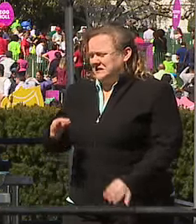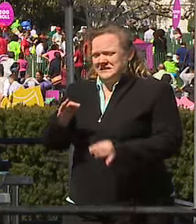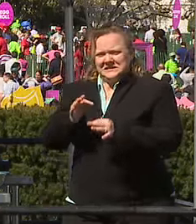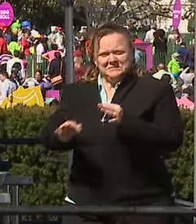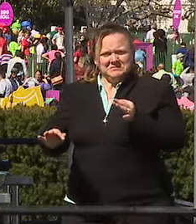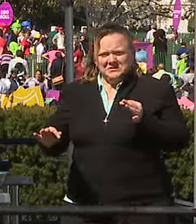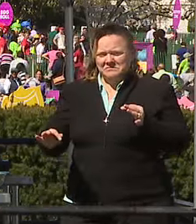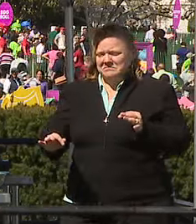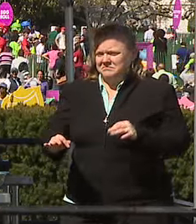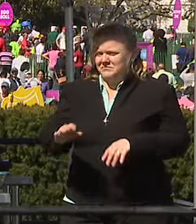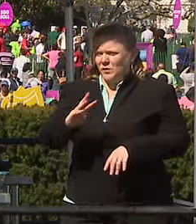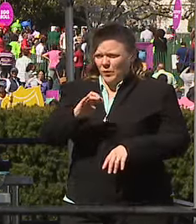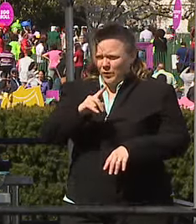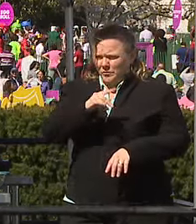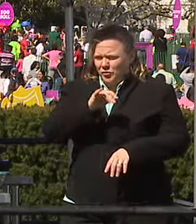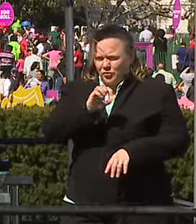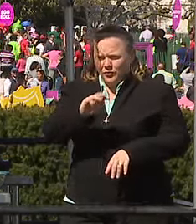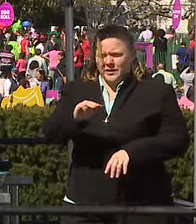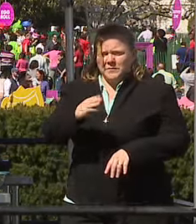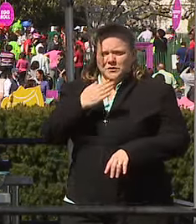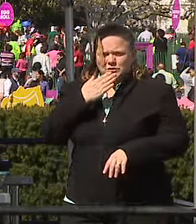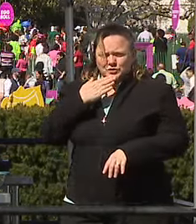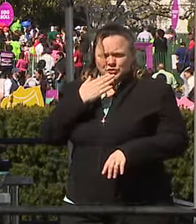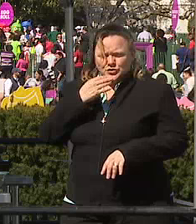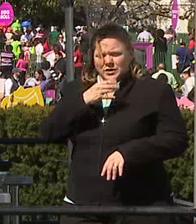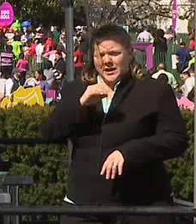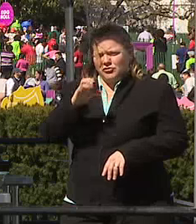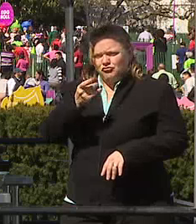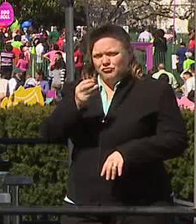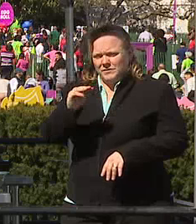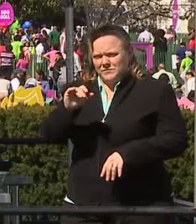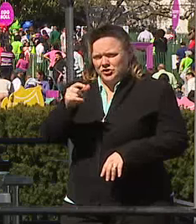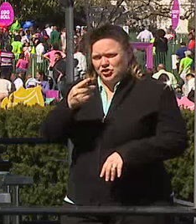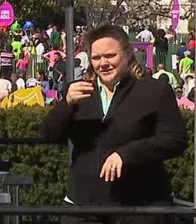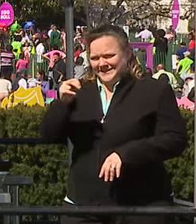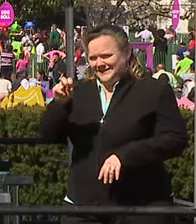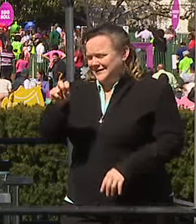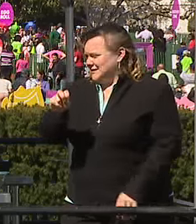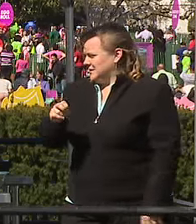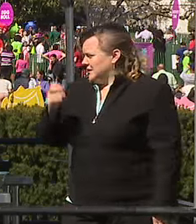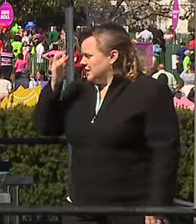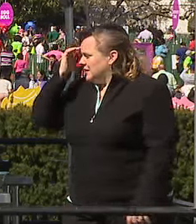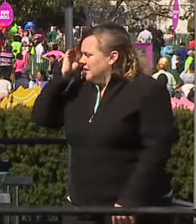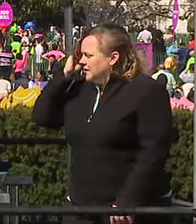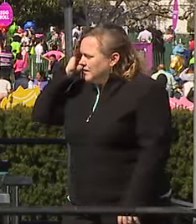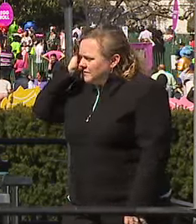So, you want to put just a little bit of icing down,